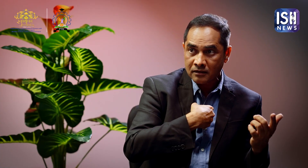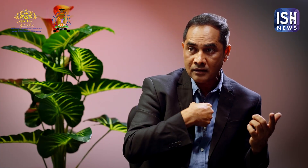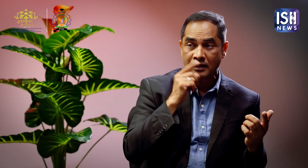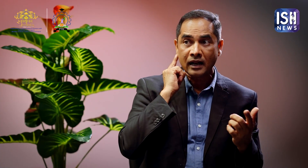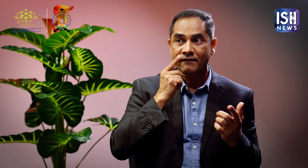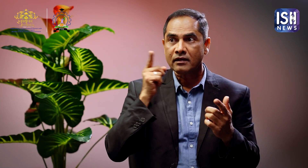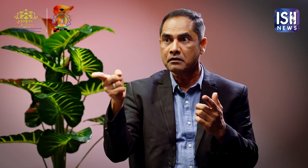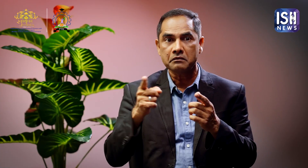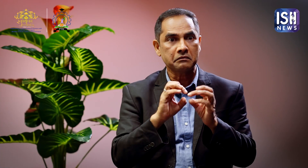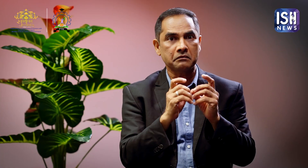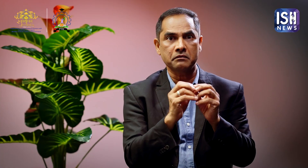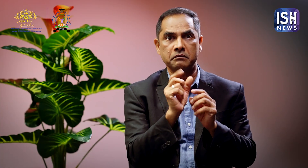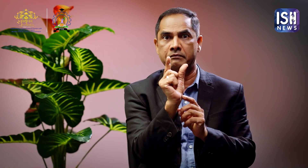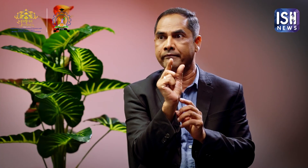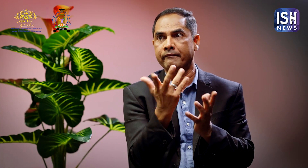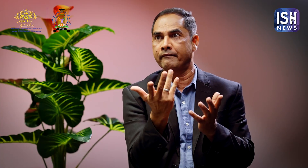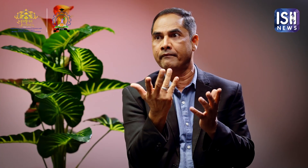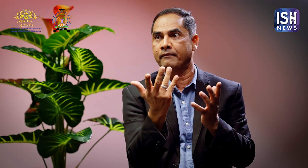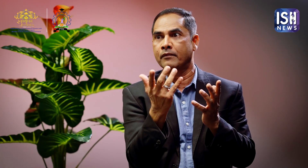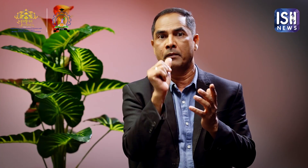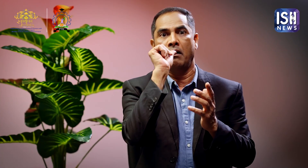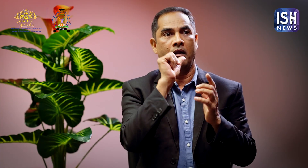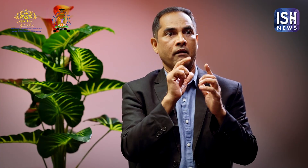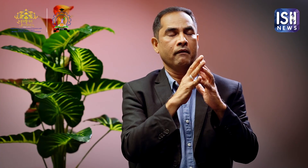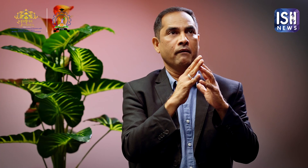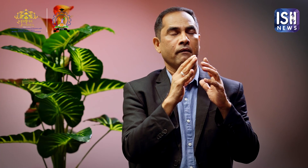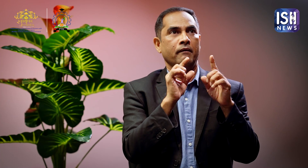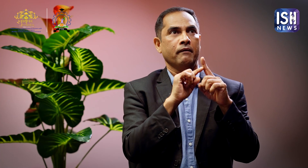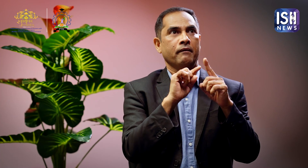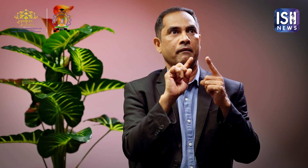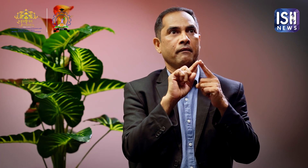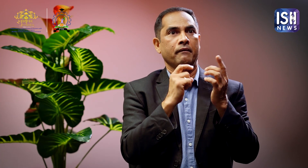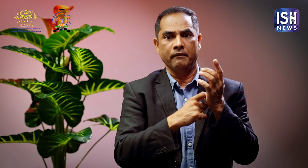while he was at a Deaf school and couldn't even spell simple words like 'water.'